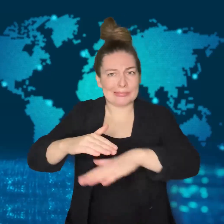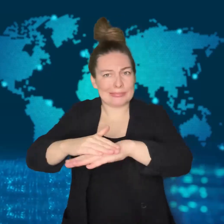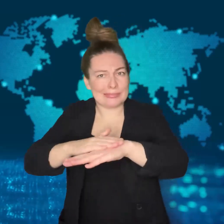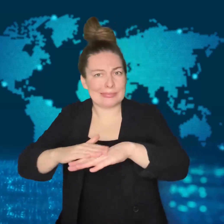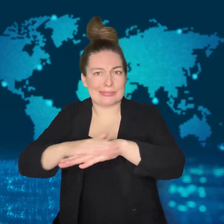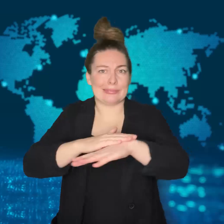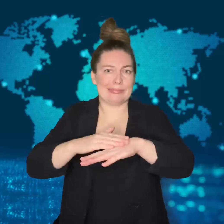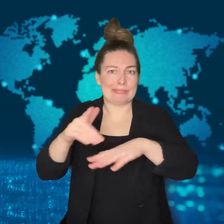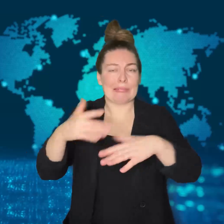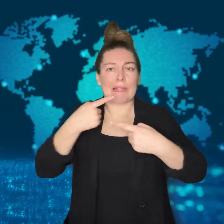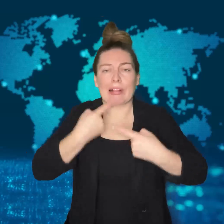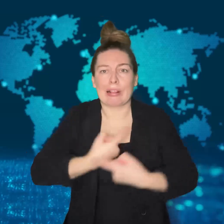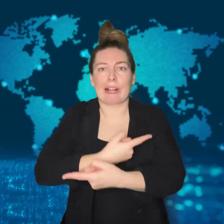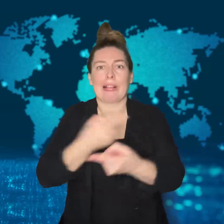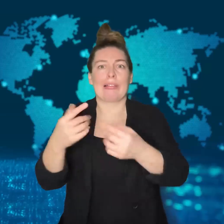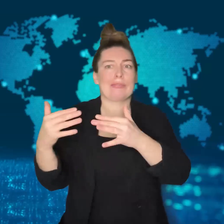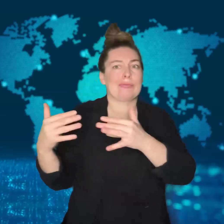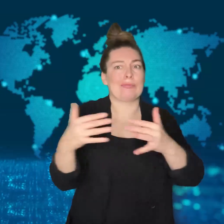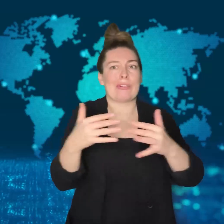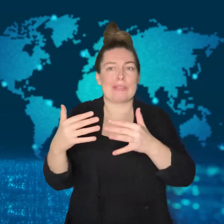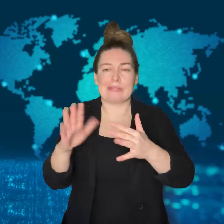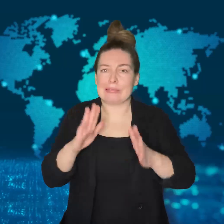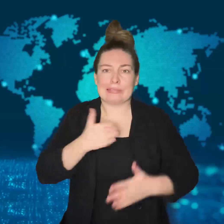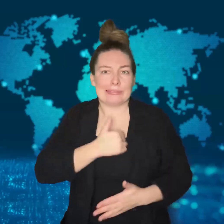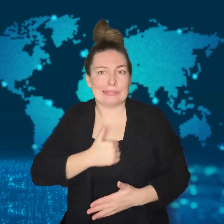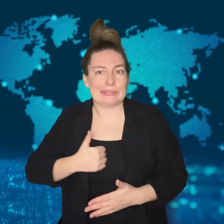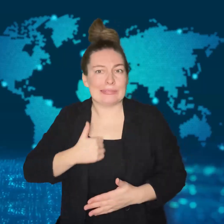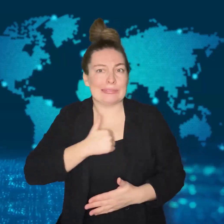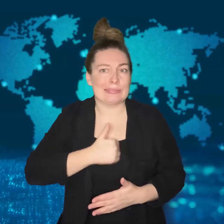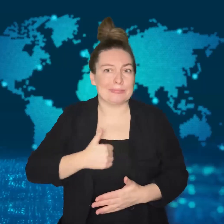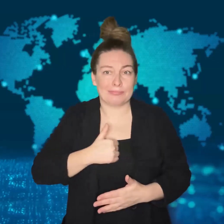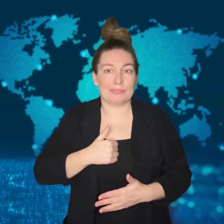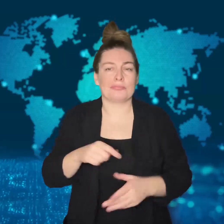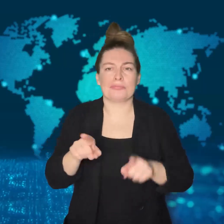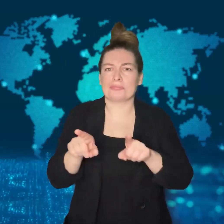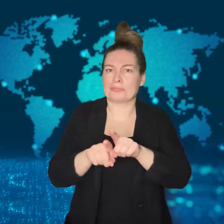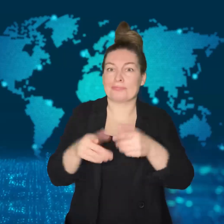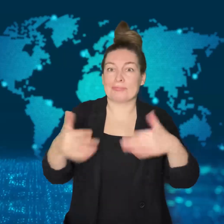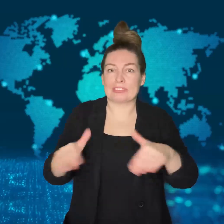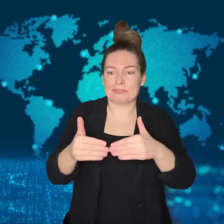The Defense Ministry has suspended three top military commanders because